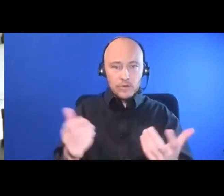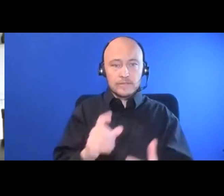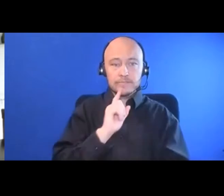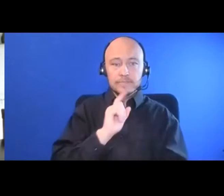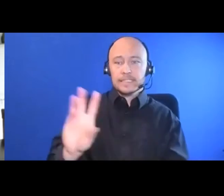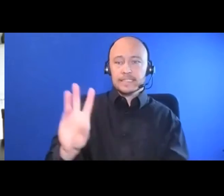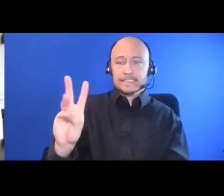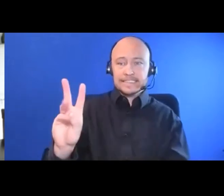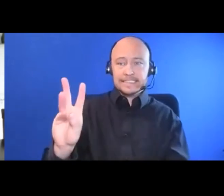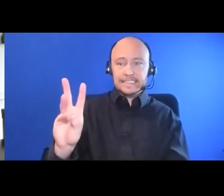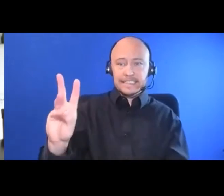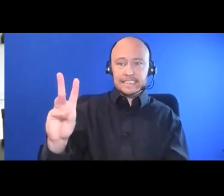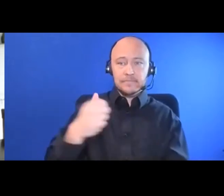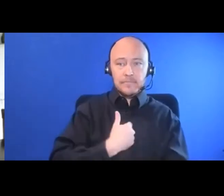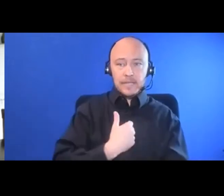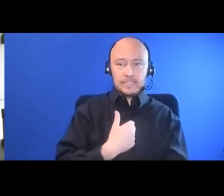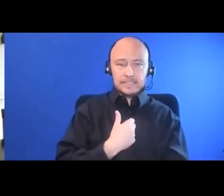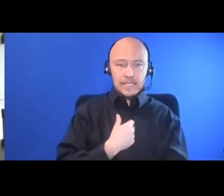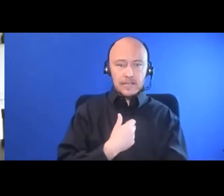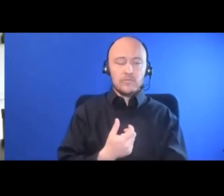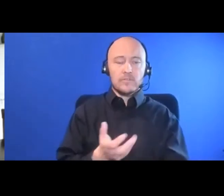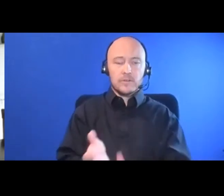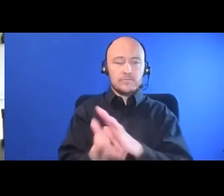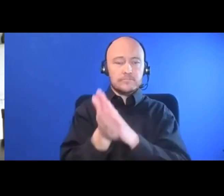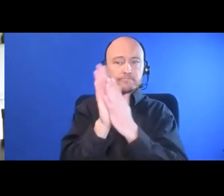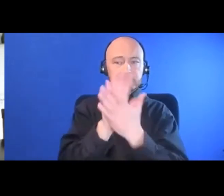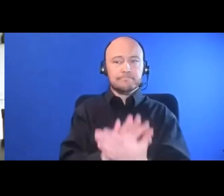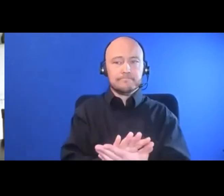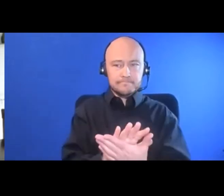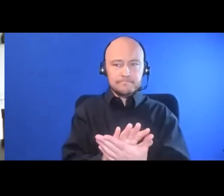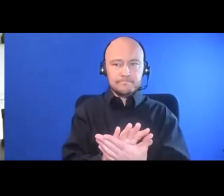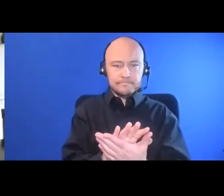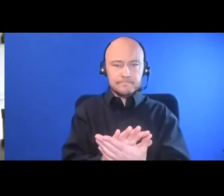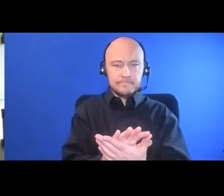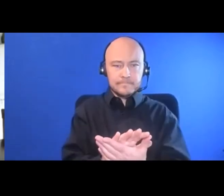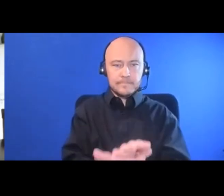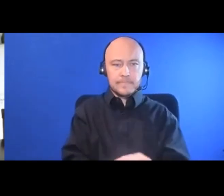I developed Leber's Hereditary Optic Neuropathy.